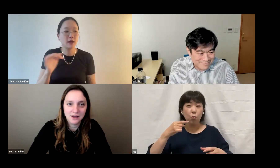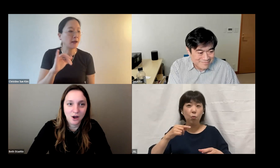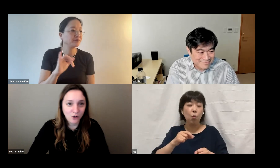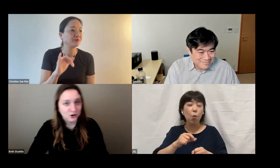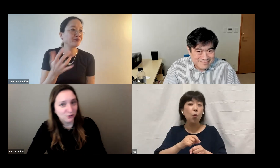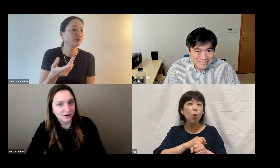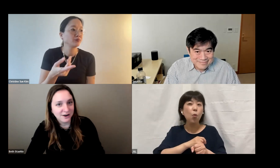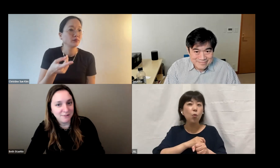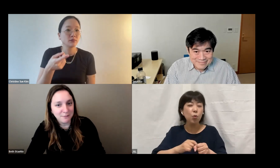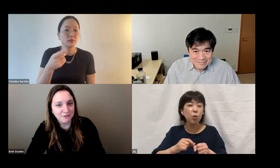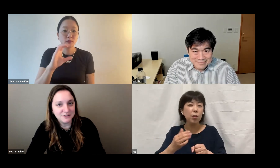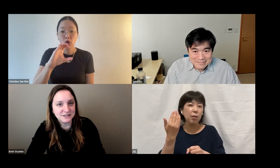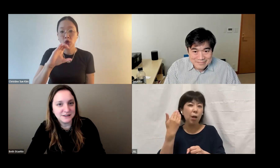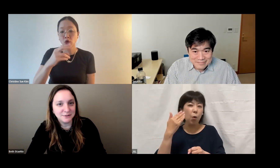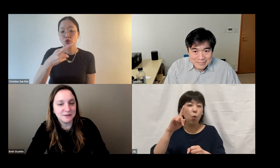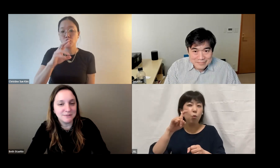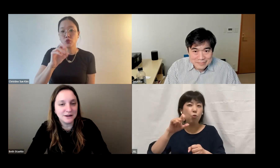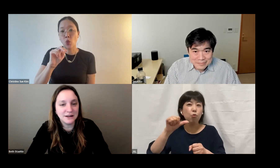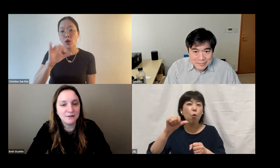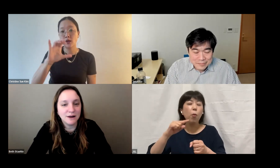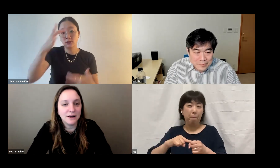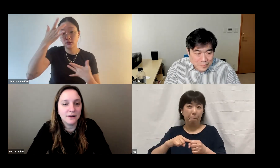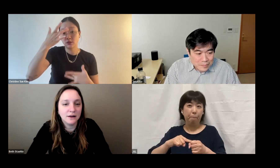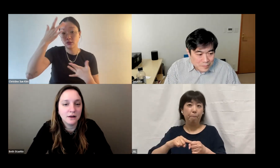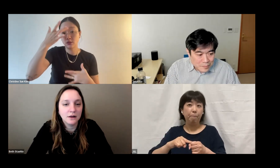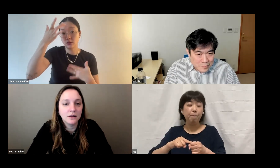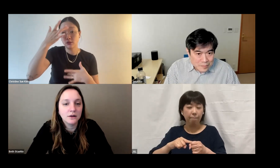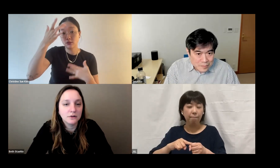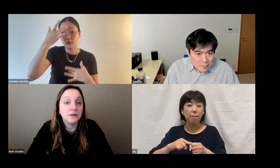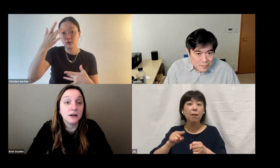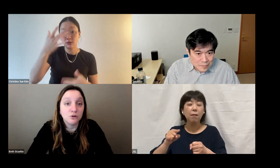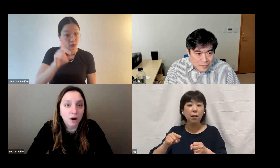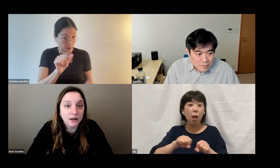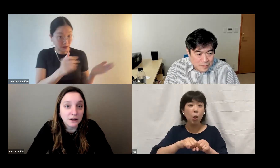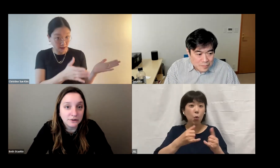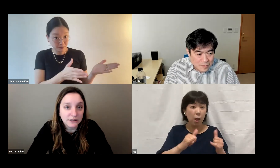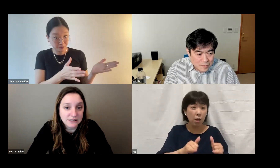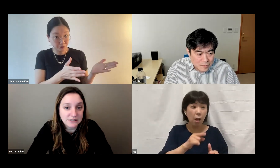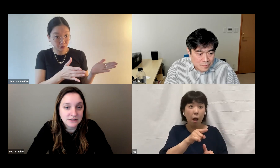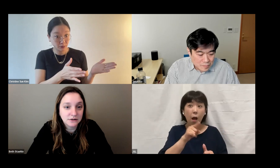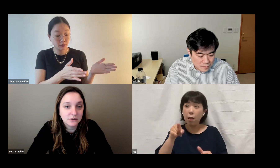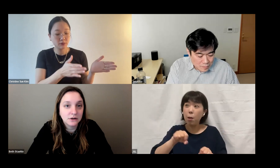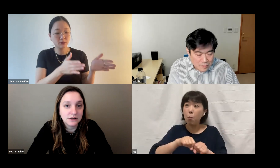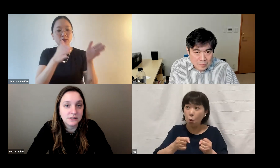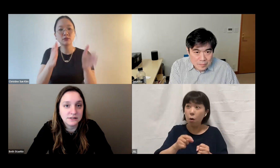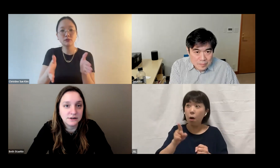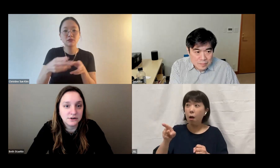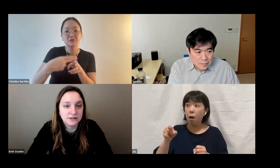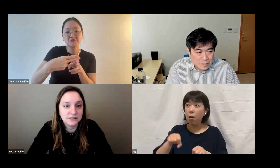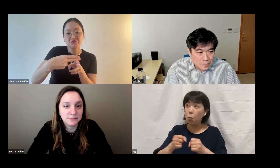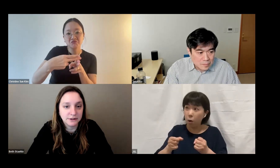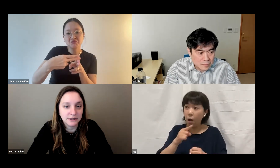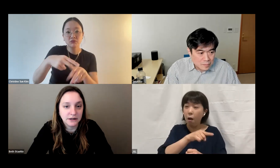“Oh, you're a member of the disabled community?” Right? Like chronic illness is considered a disability,